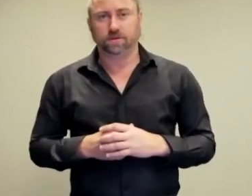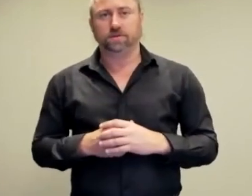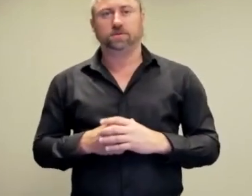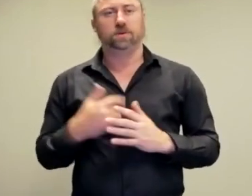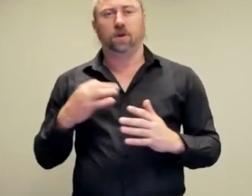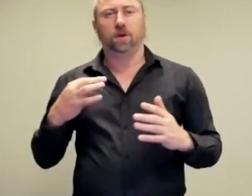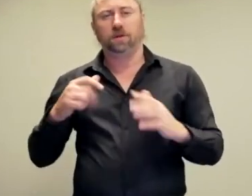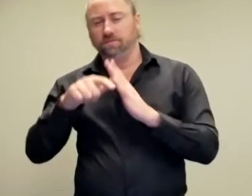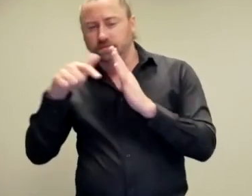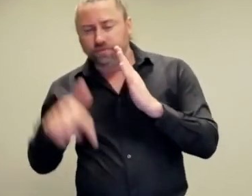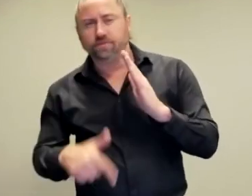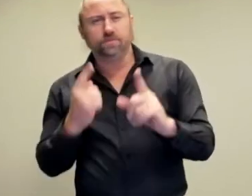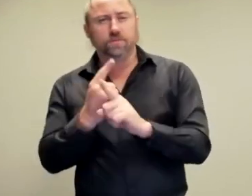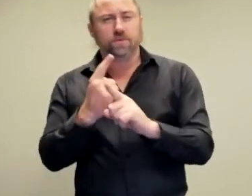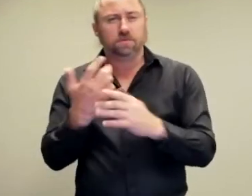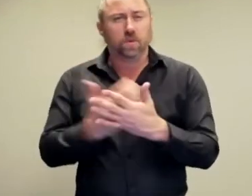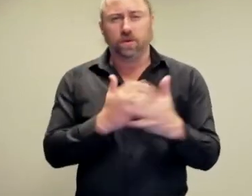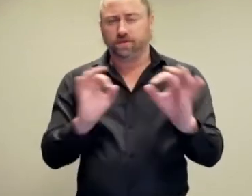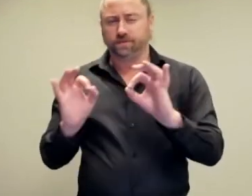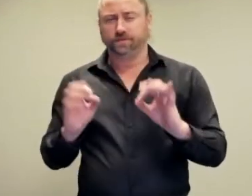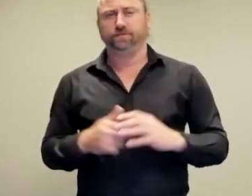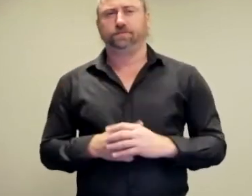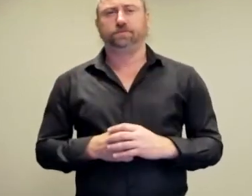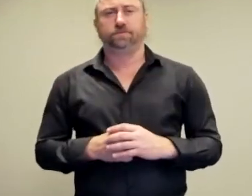too much about these works. Axis of dream